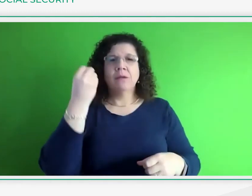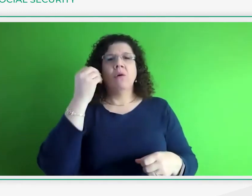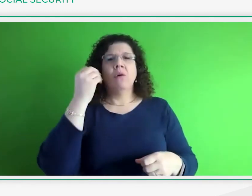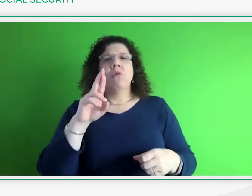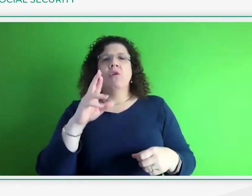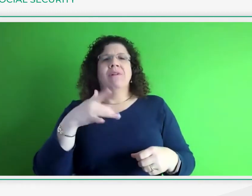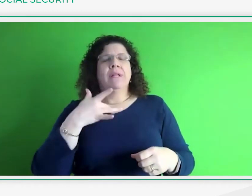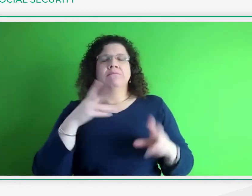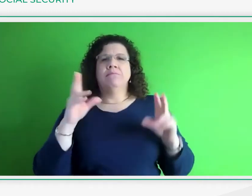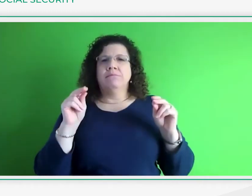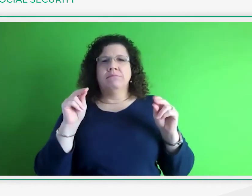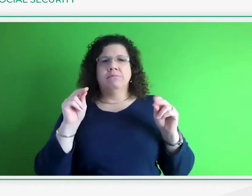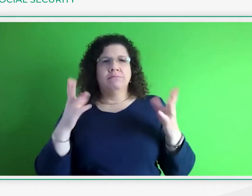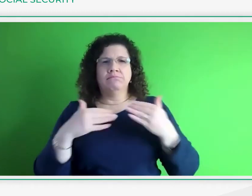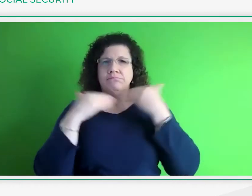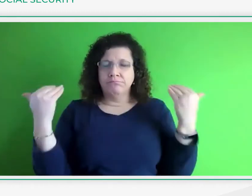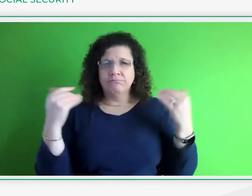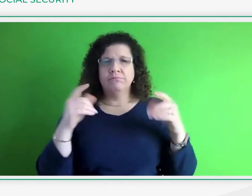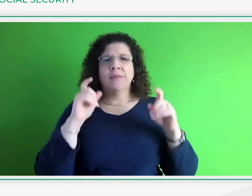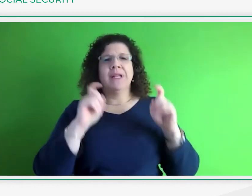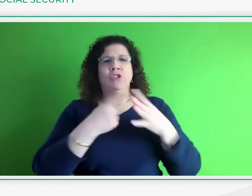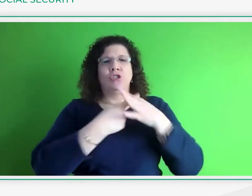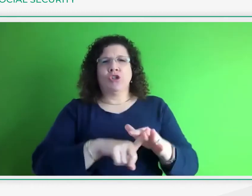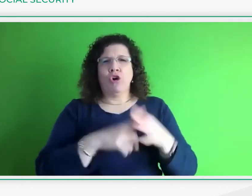if you continue working until you're older.